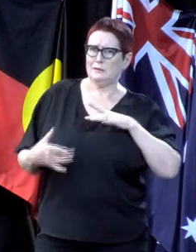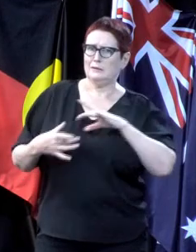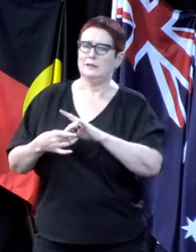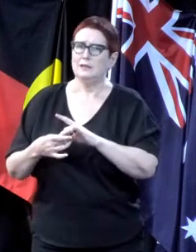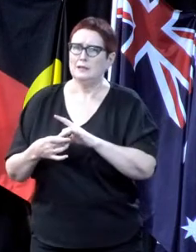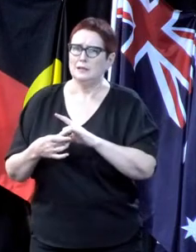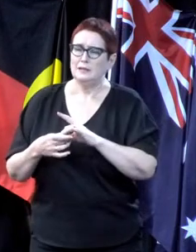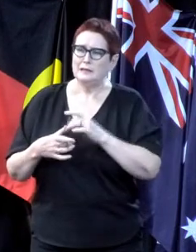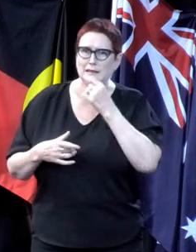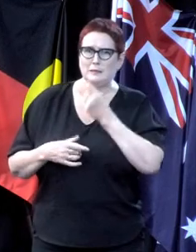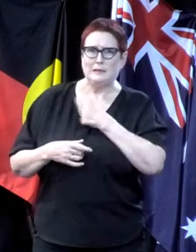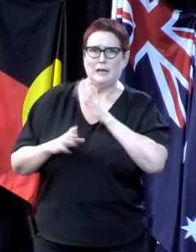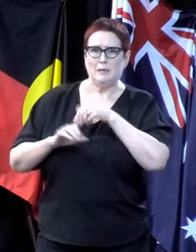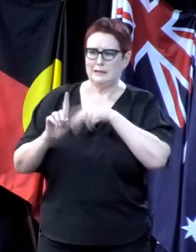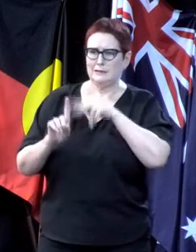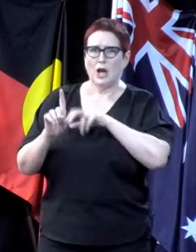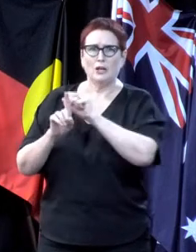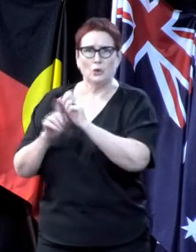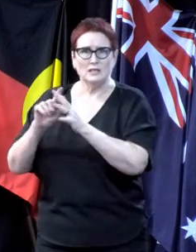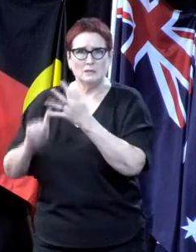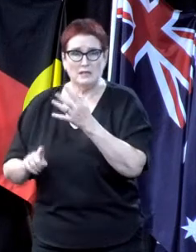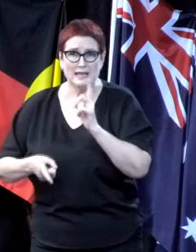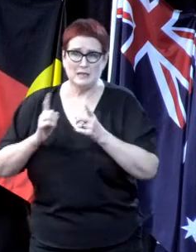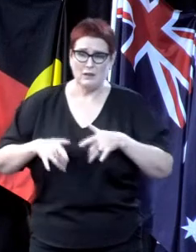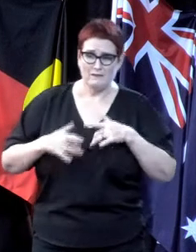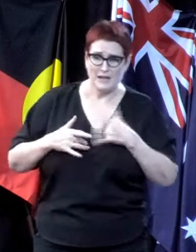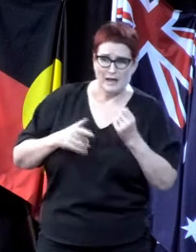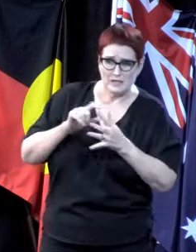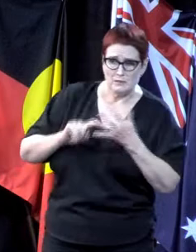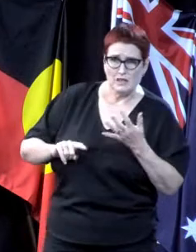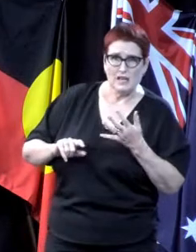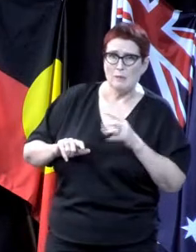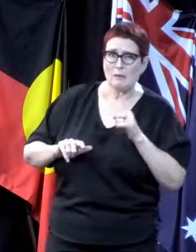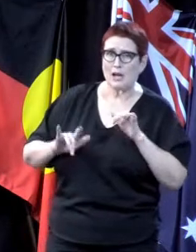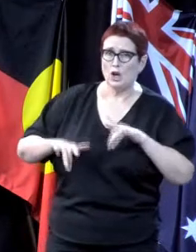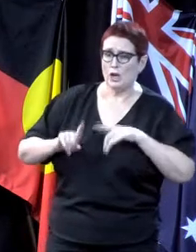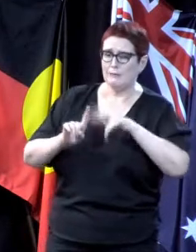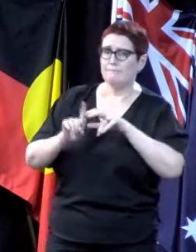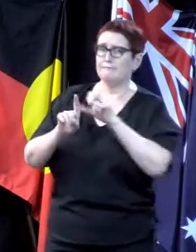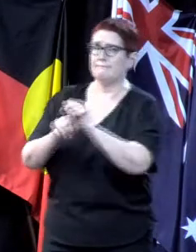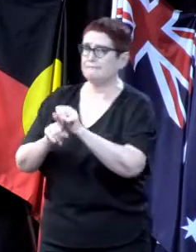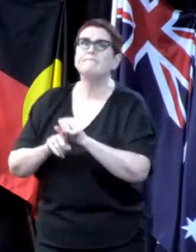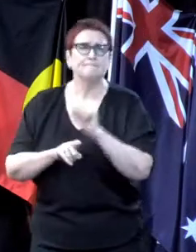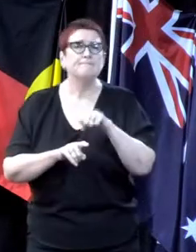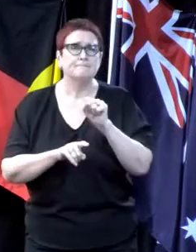but, also, potentially undiagnosed disability. Yes, I raised that as a point in my statement, as well,